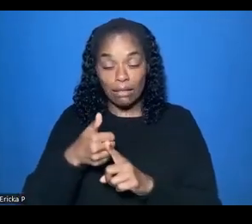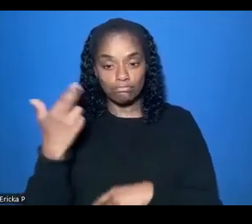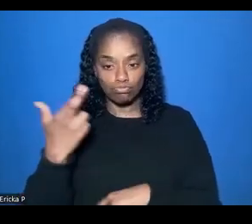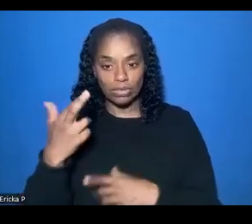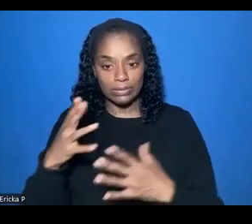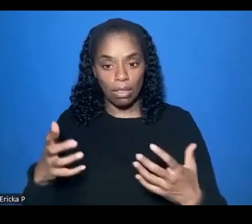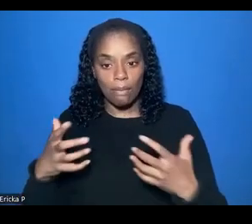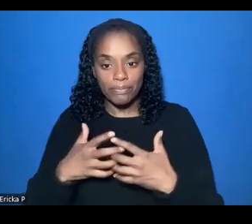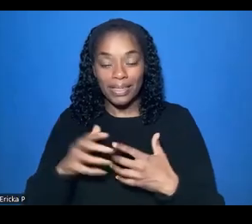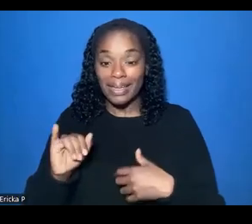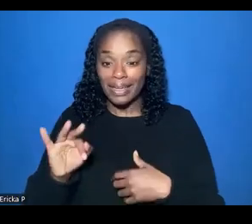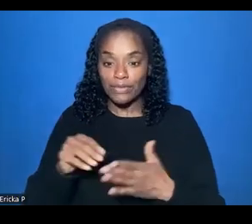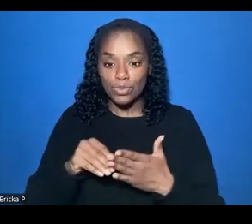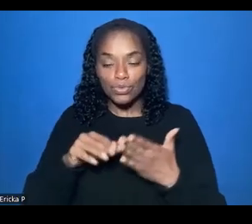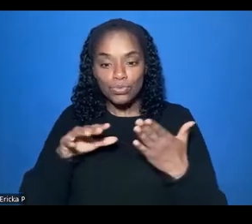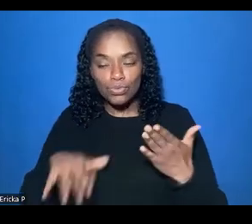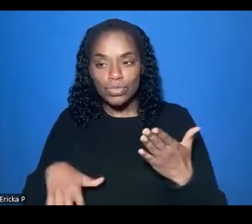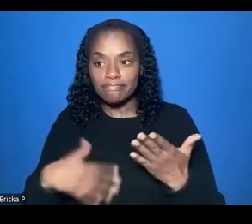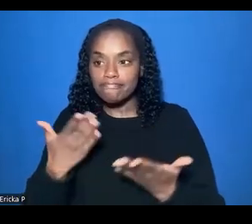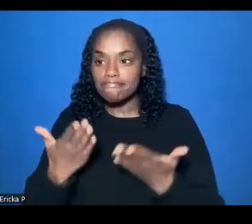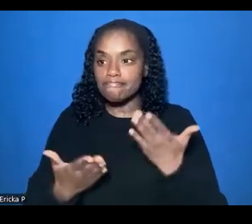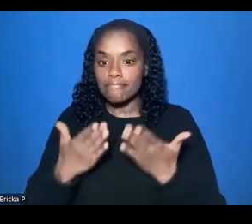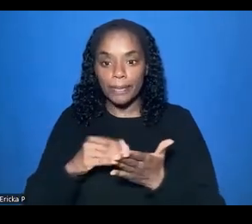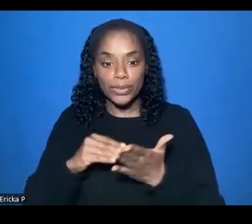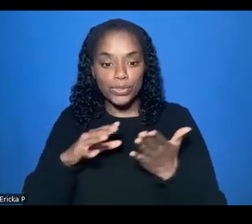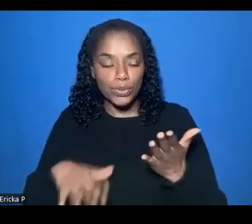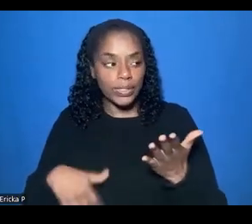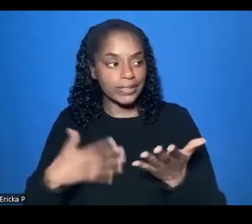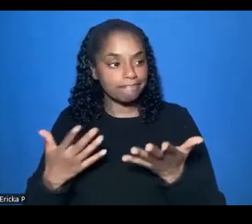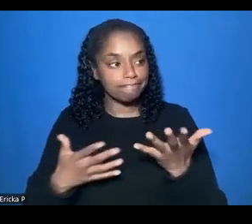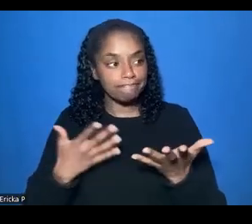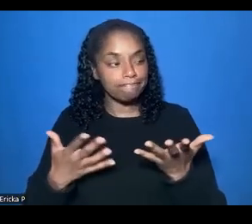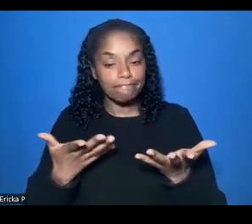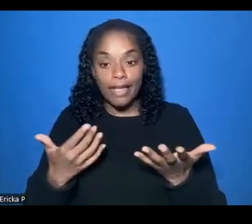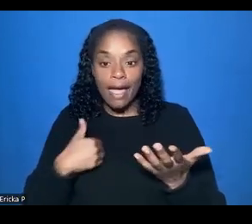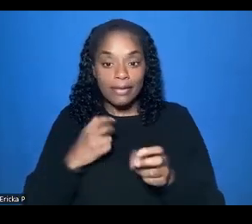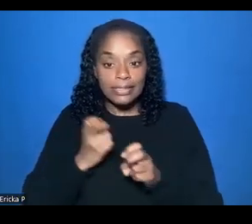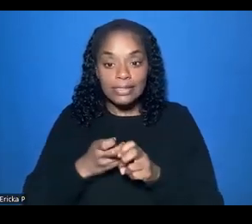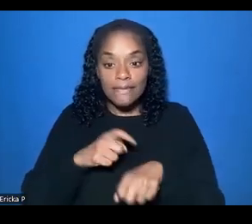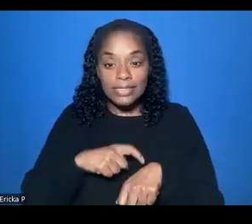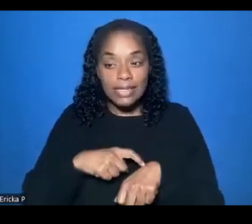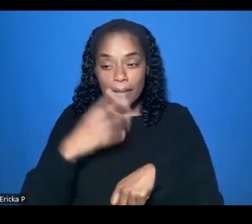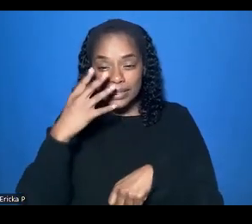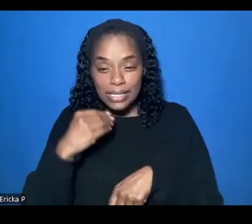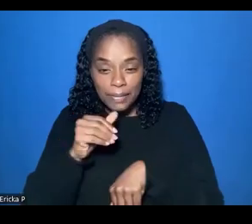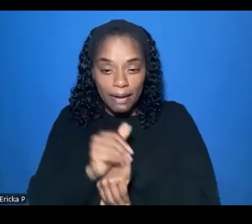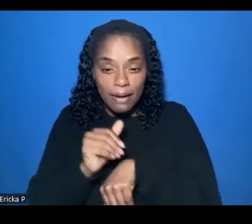If the student, for some reason, if maybe they're, I don't know, having difficulty sleeping at night, taking medication.